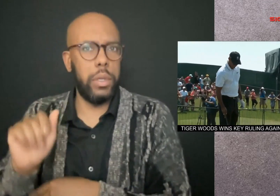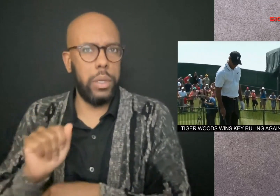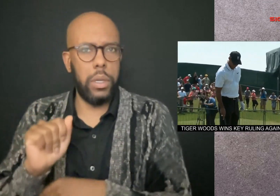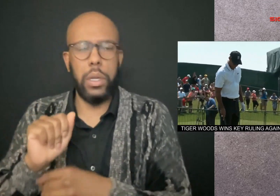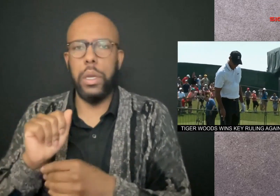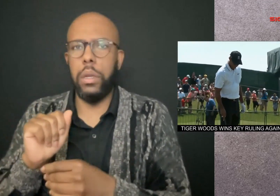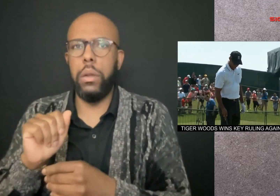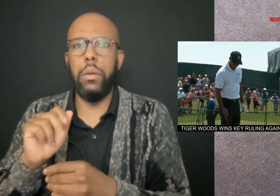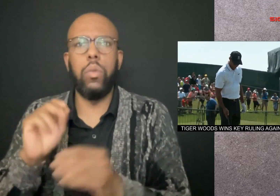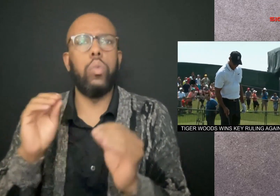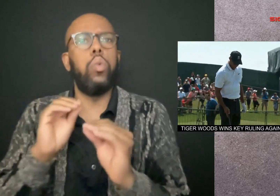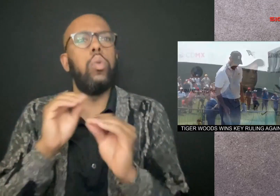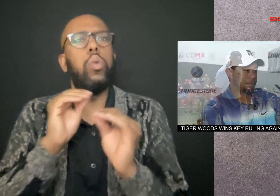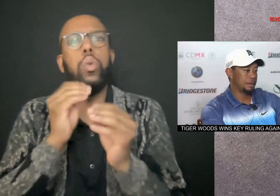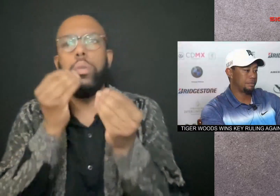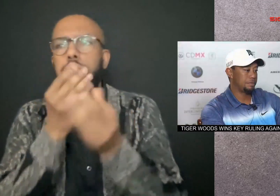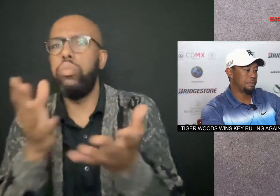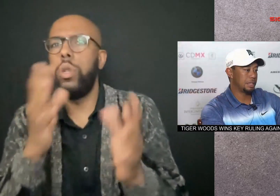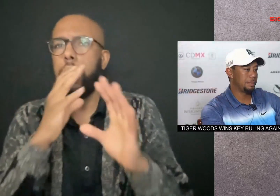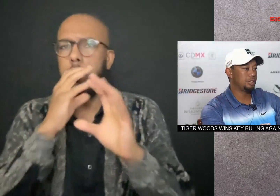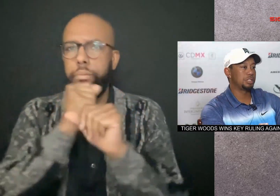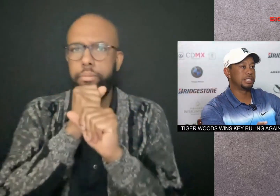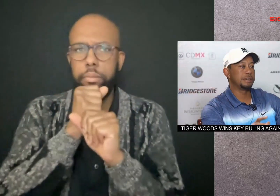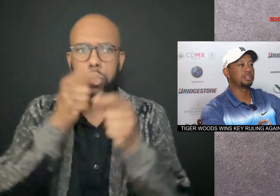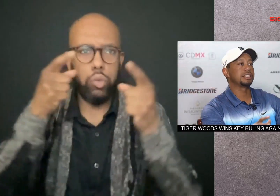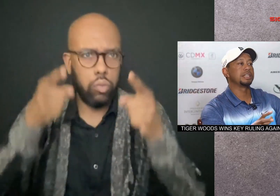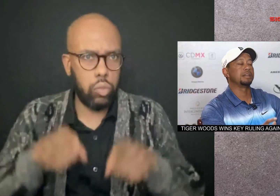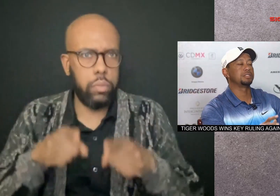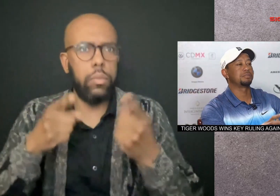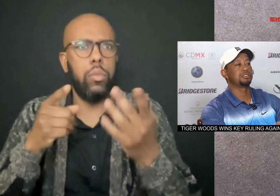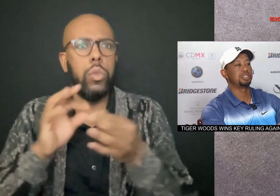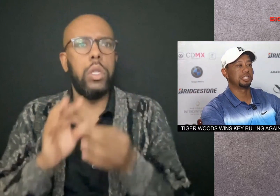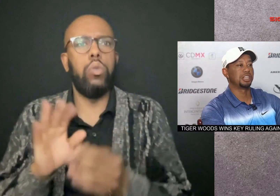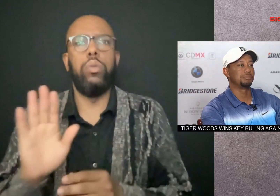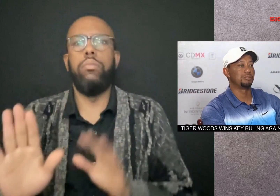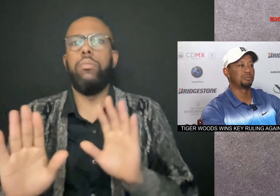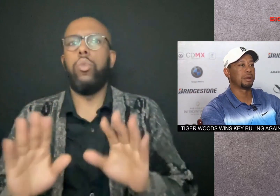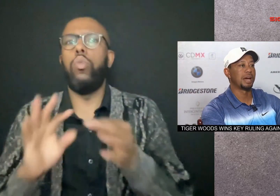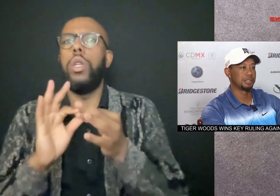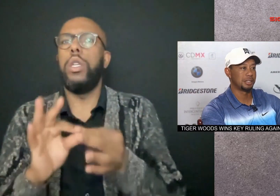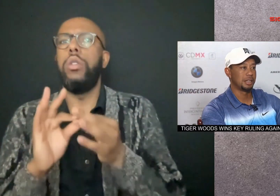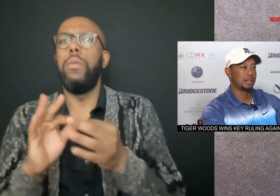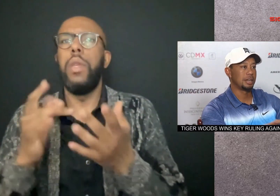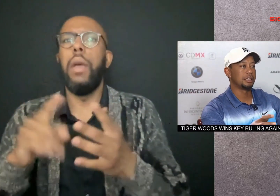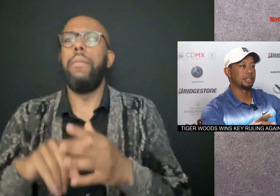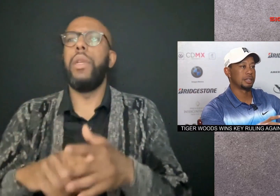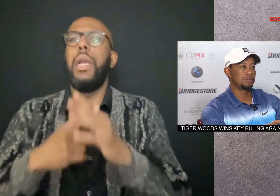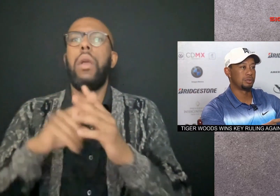relationship began while she was working at a restaurant owned by Woods. And I think that's where